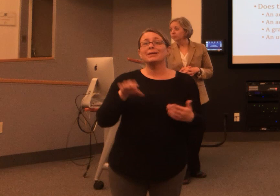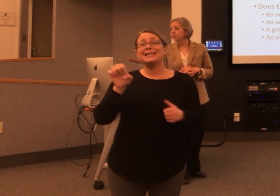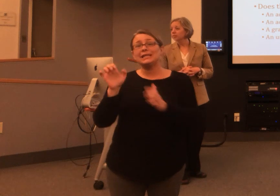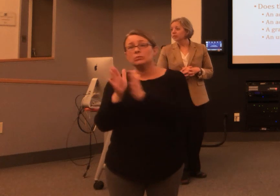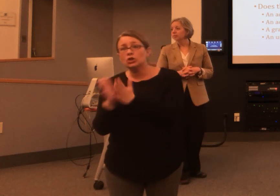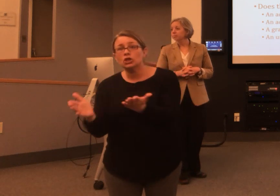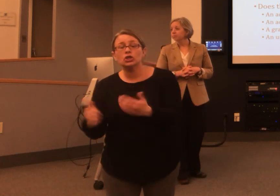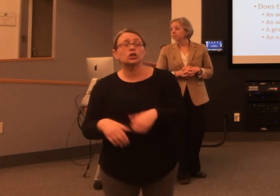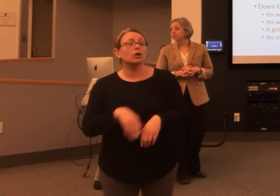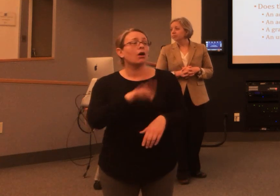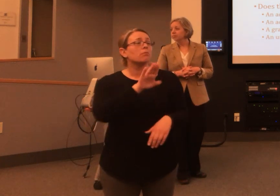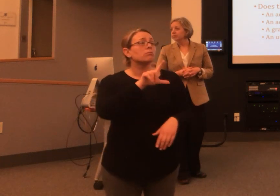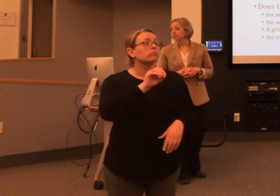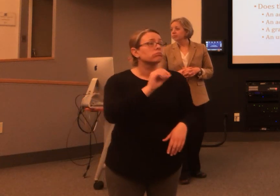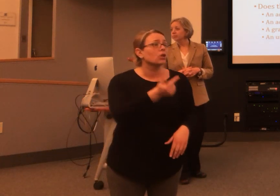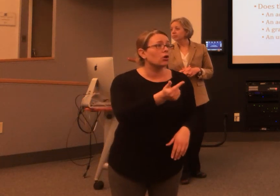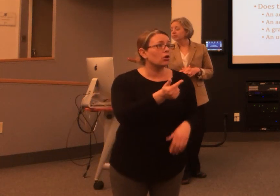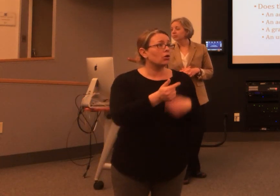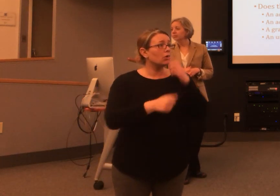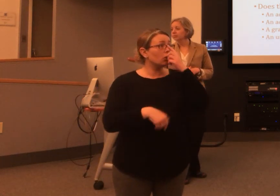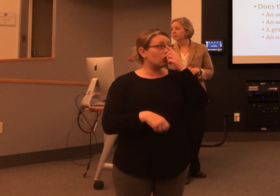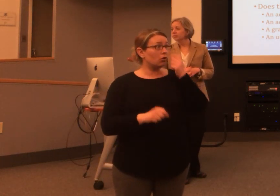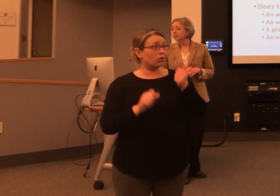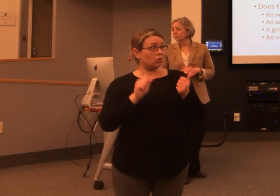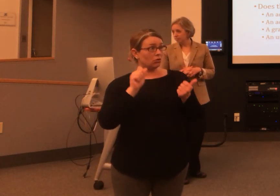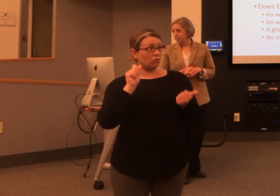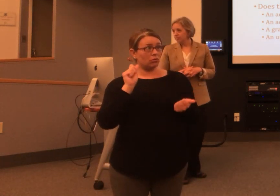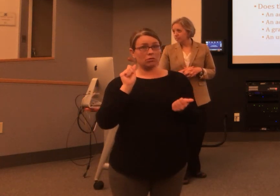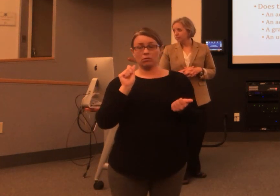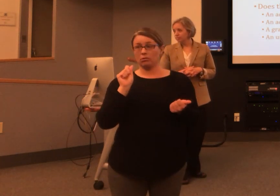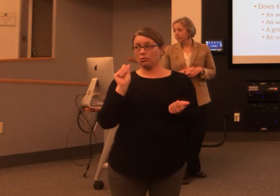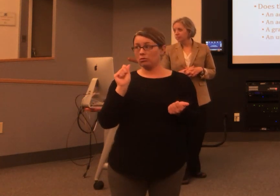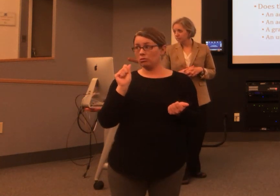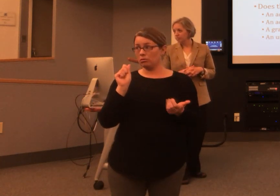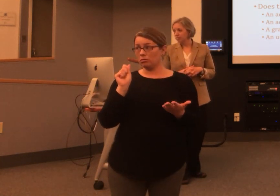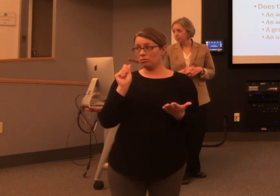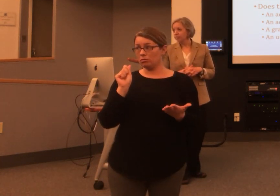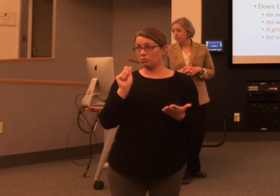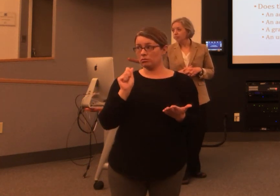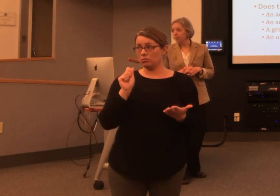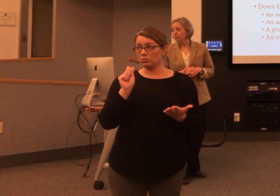Can I take the internet and put the copyright the one of those things?